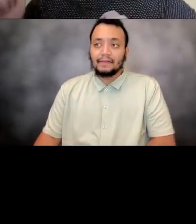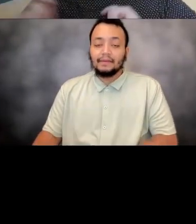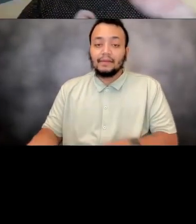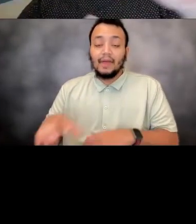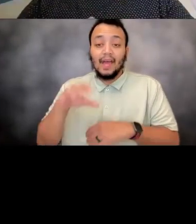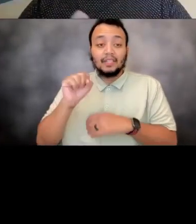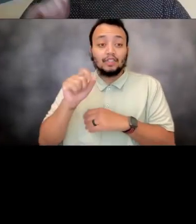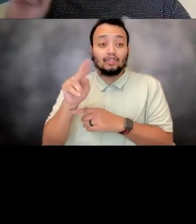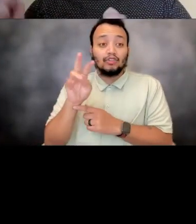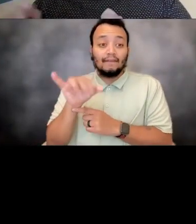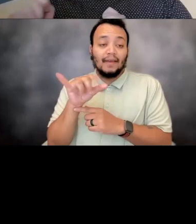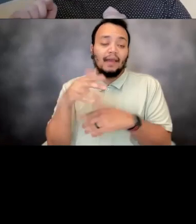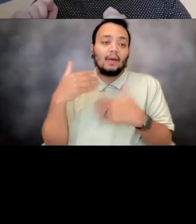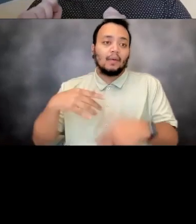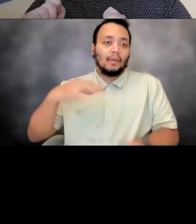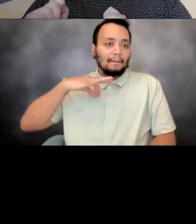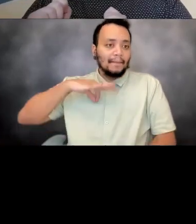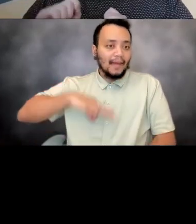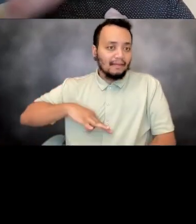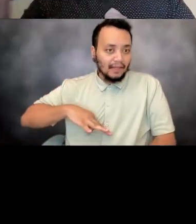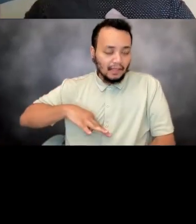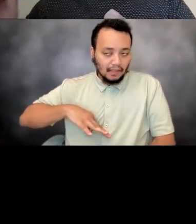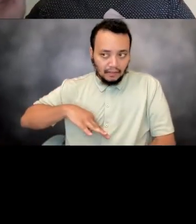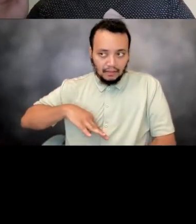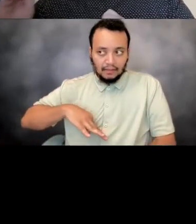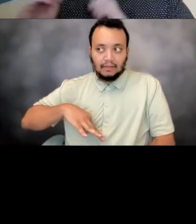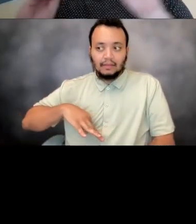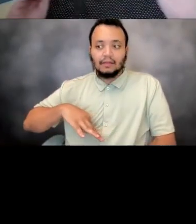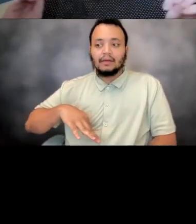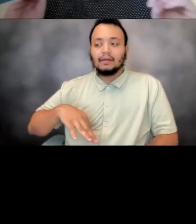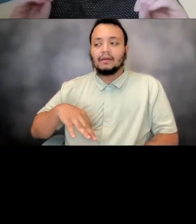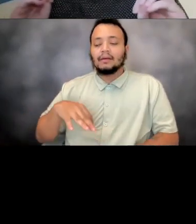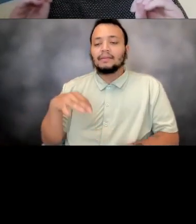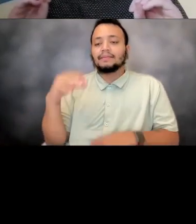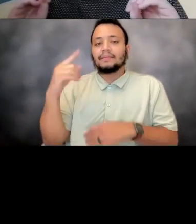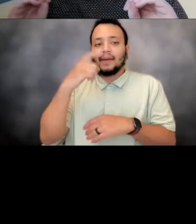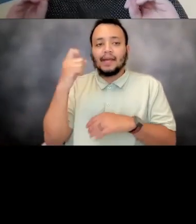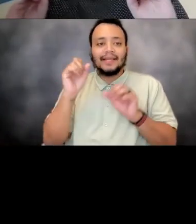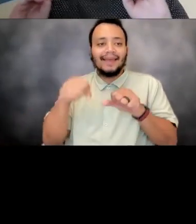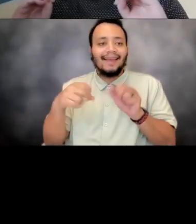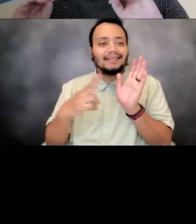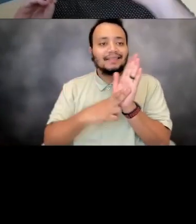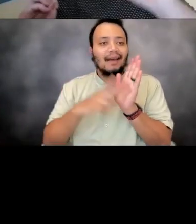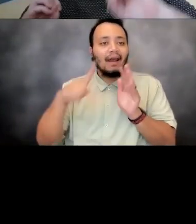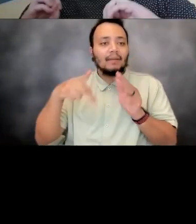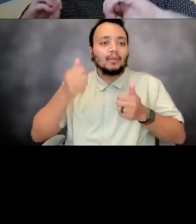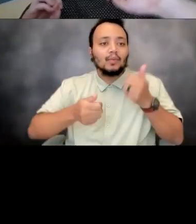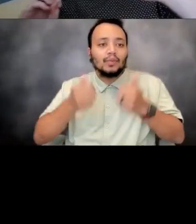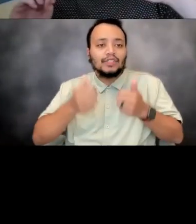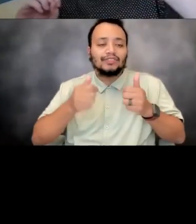the service provider and the community member sessions this way and our processes,